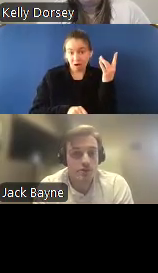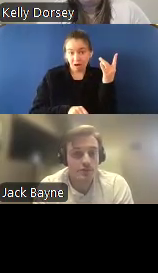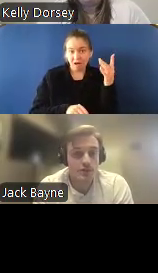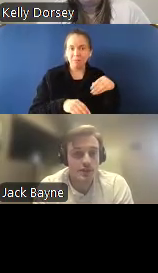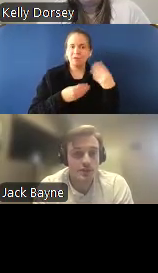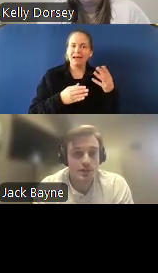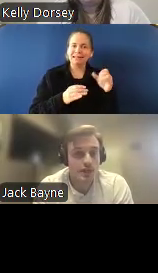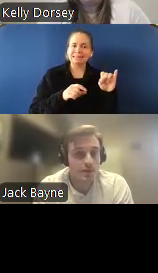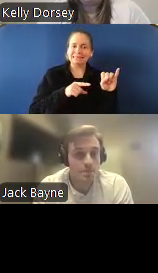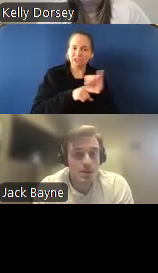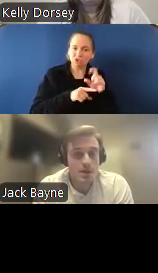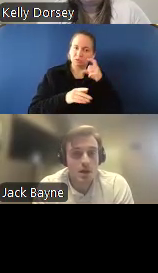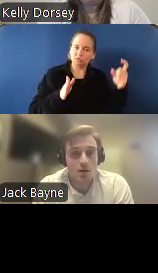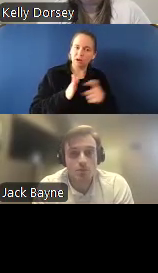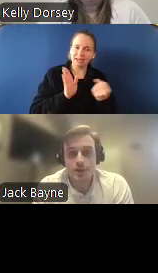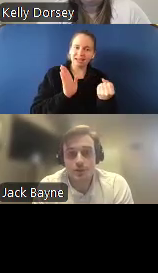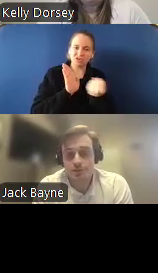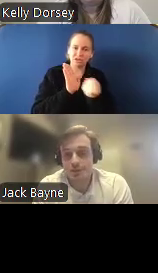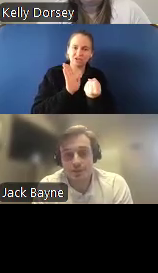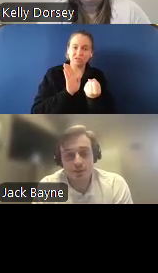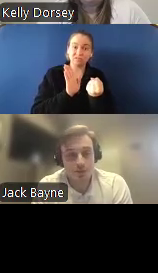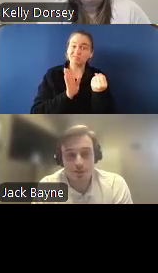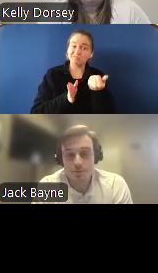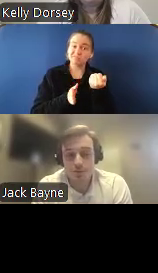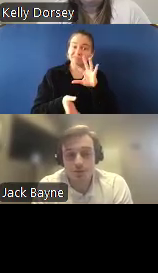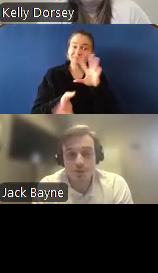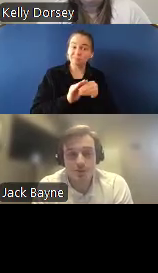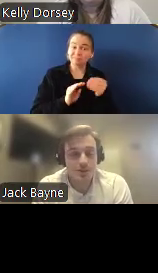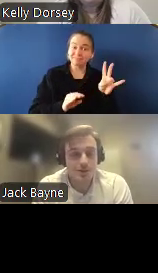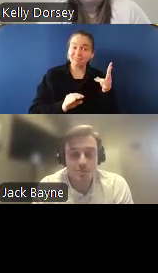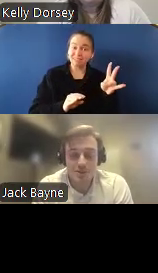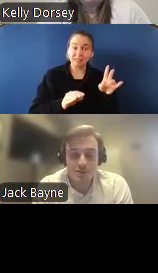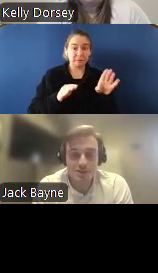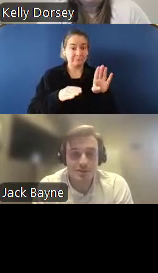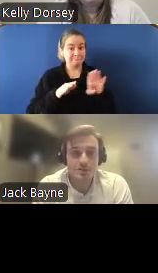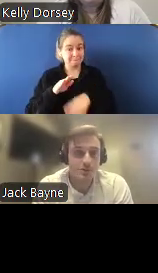There's 17 that you can get, ranging from things like basic computer skills, internet basics,